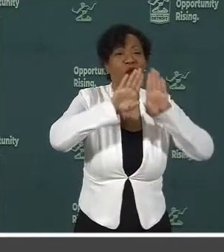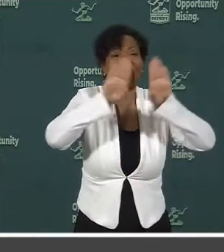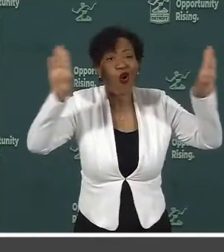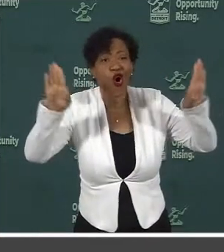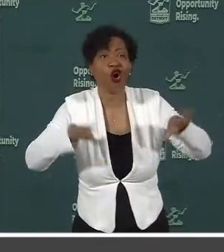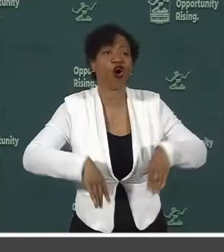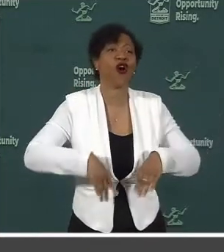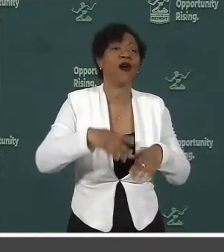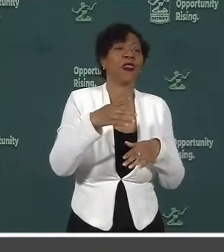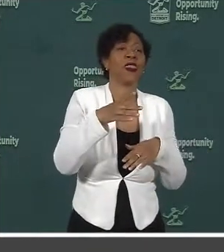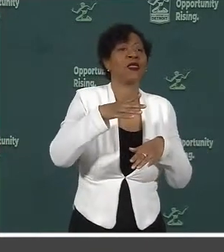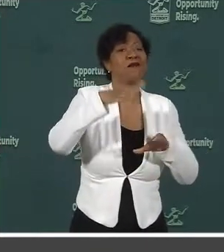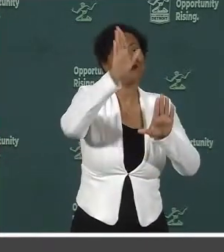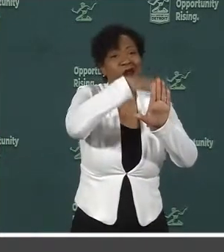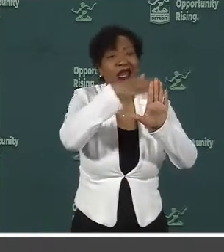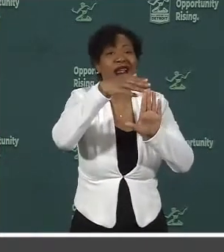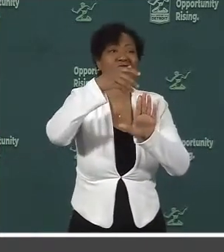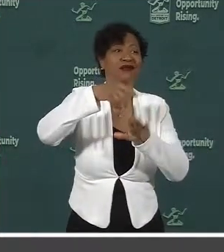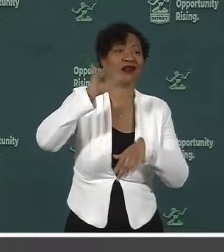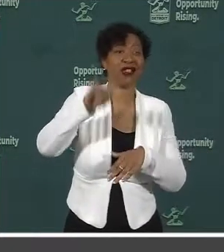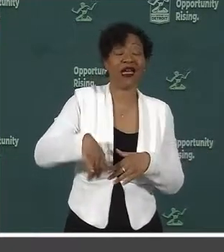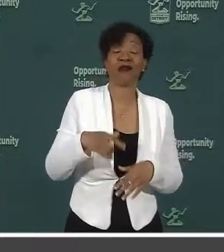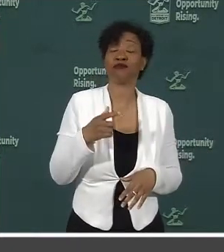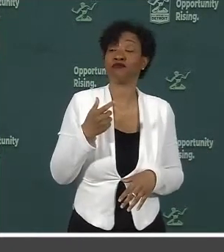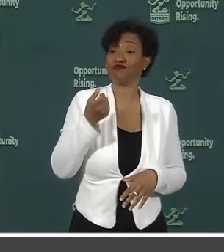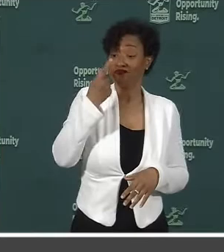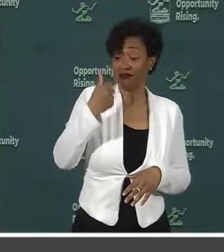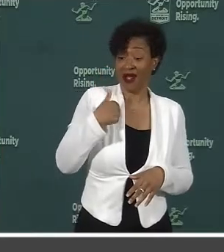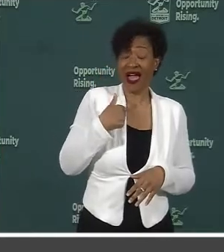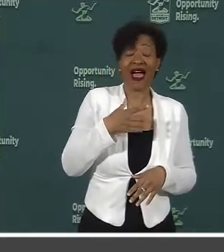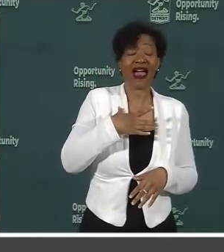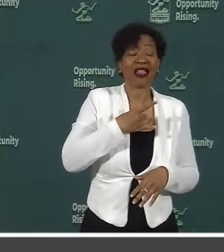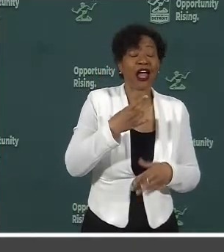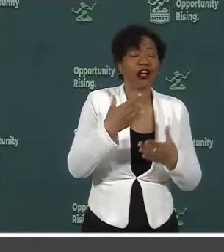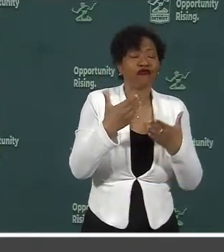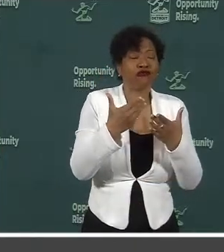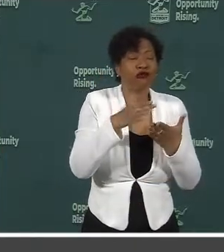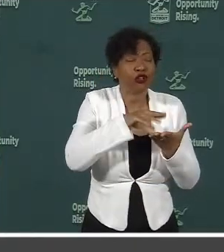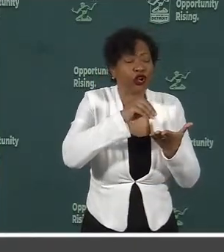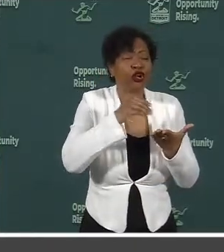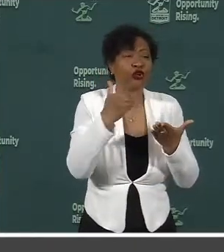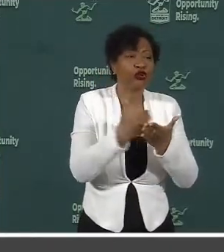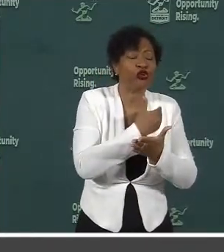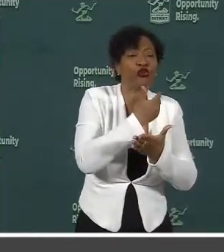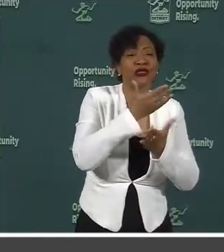THE JOB IS LEARNING NEW SKILLS NEW ENVIRONMENTS HAVING THE TRAINING CENTER HERE IN DETROIT IS BRINGING ATTENTION TO